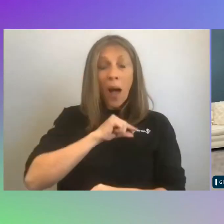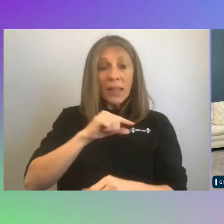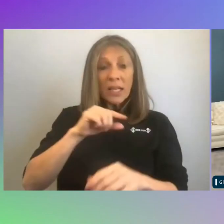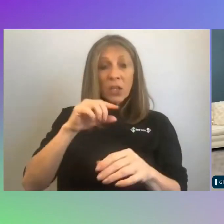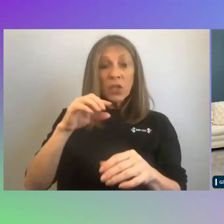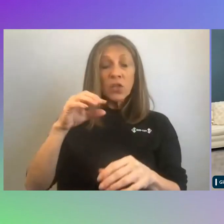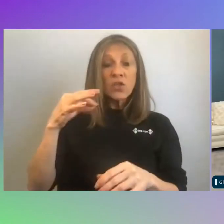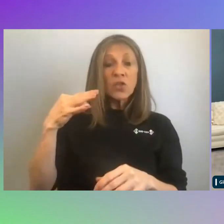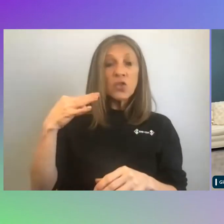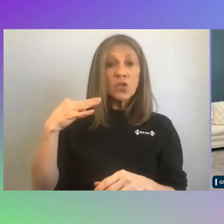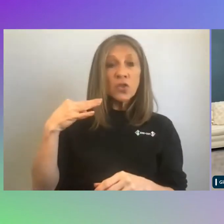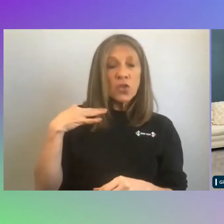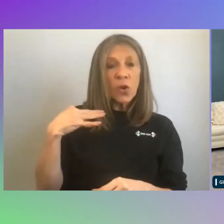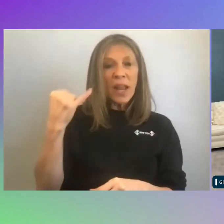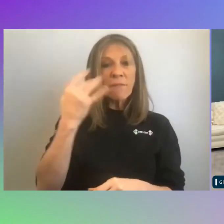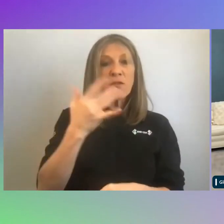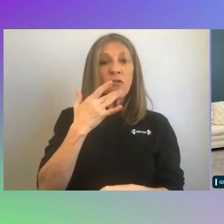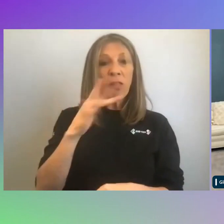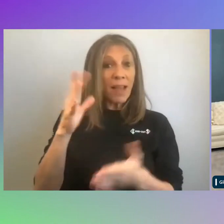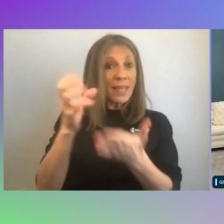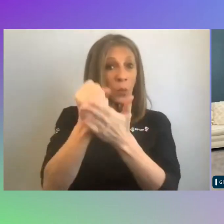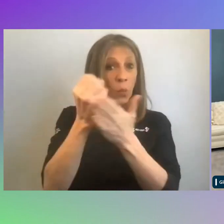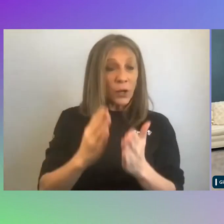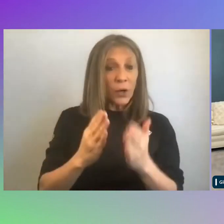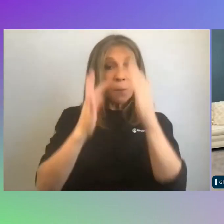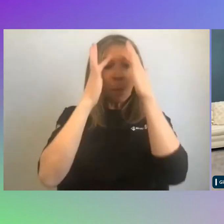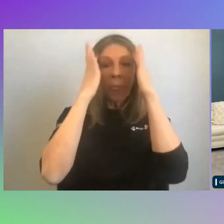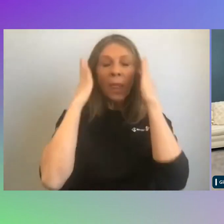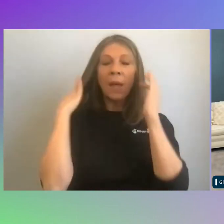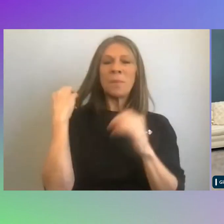you're one of the lucky, uh, winners of, uh. I think it's